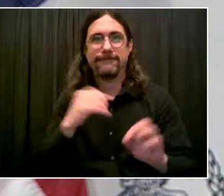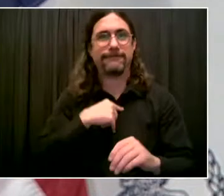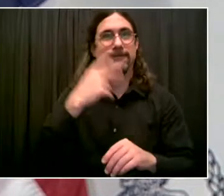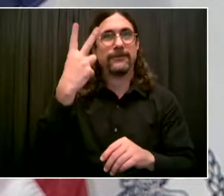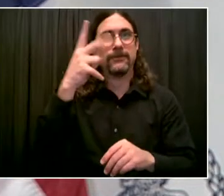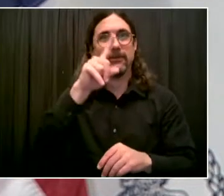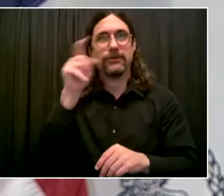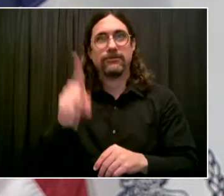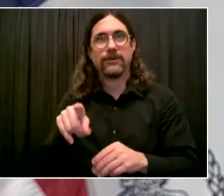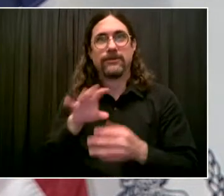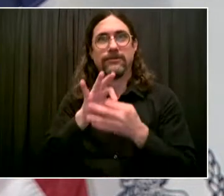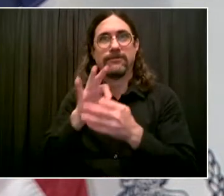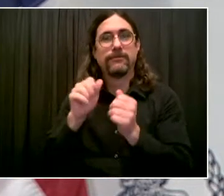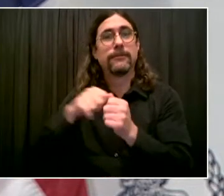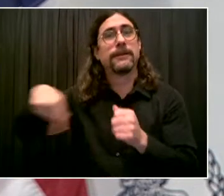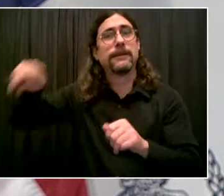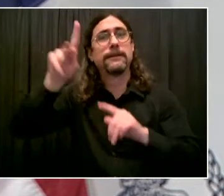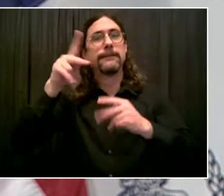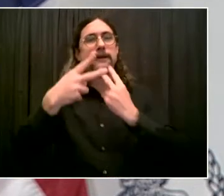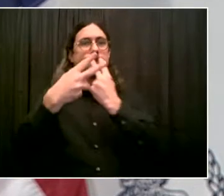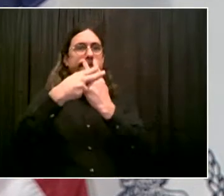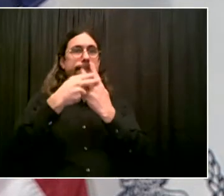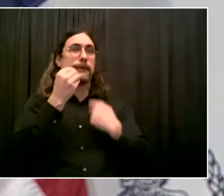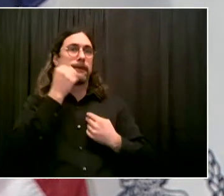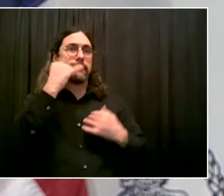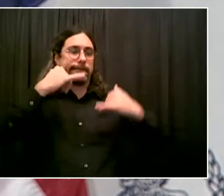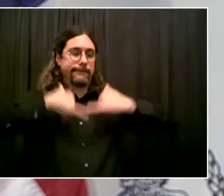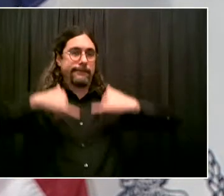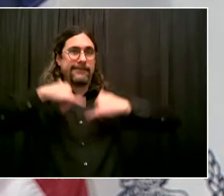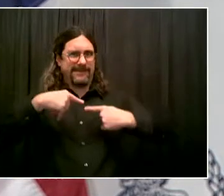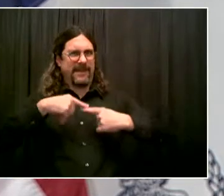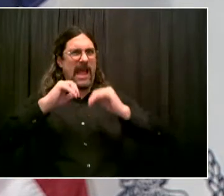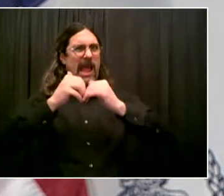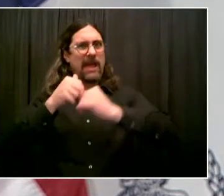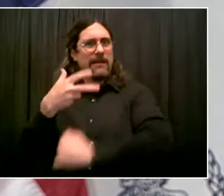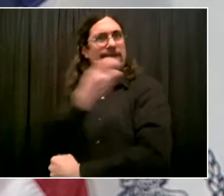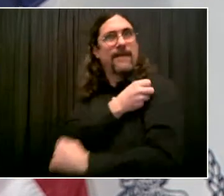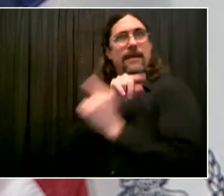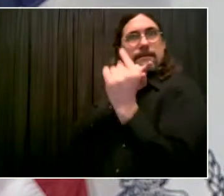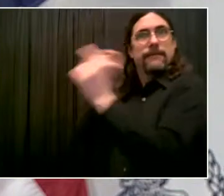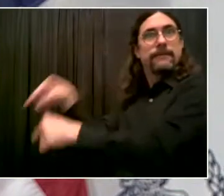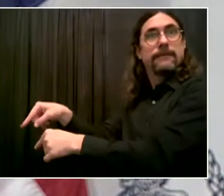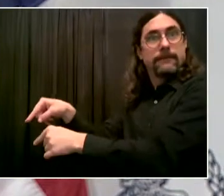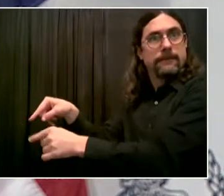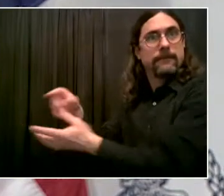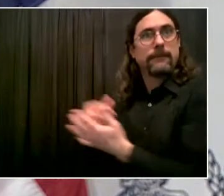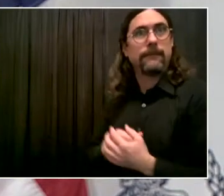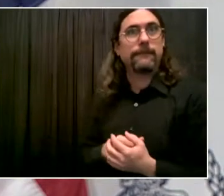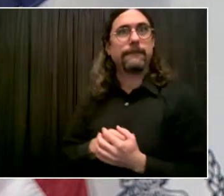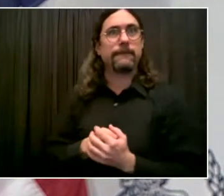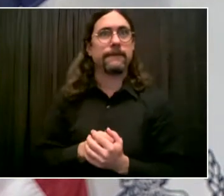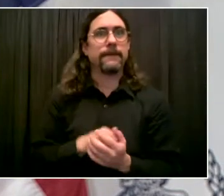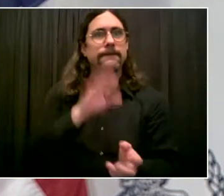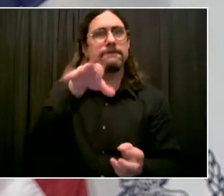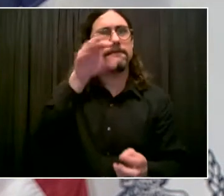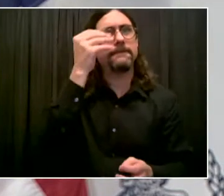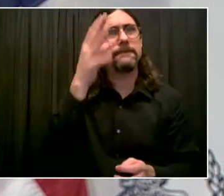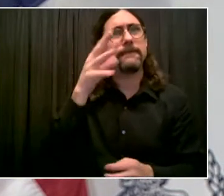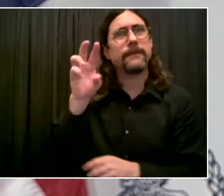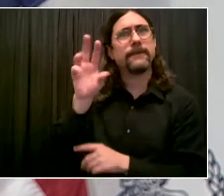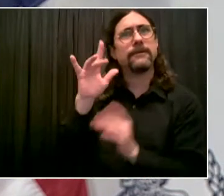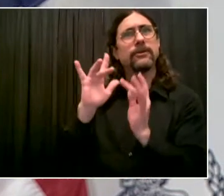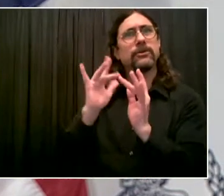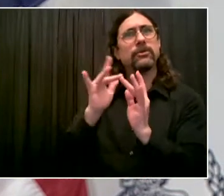MORE ABOUT THESE